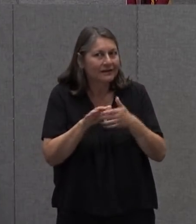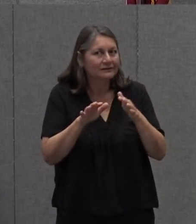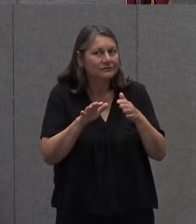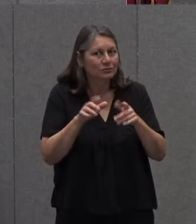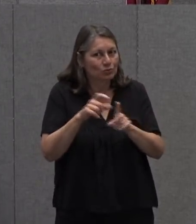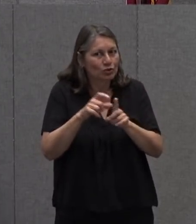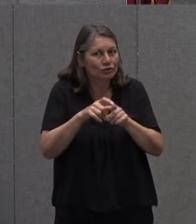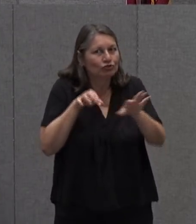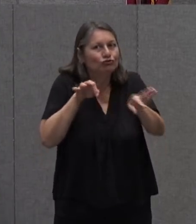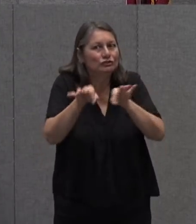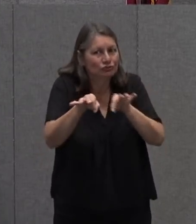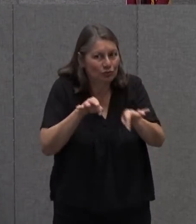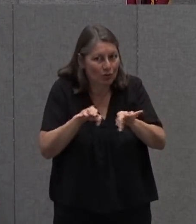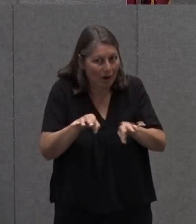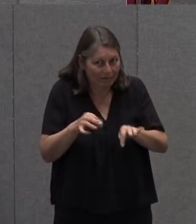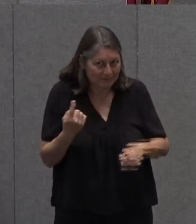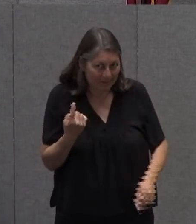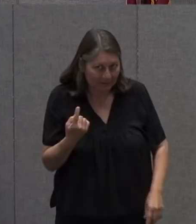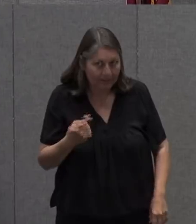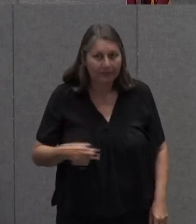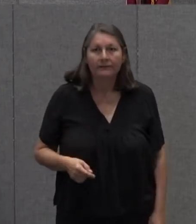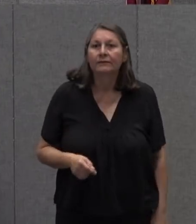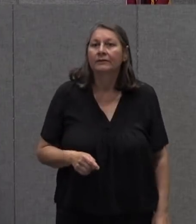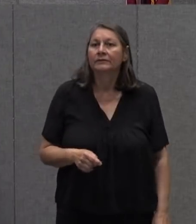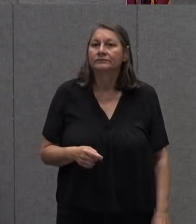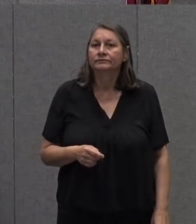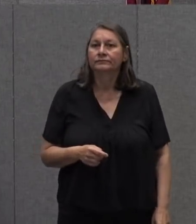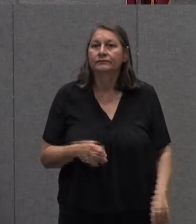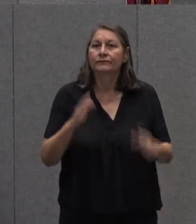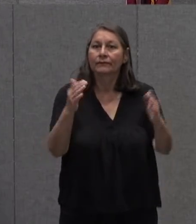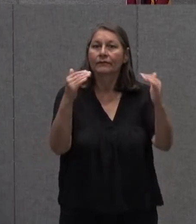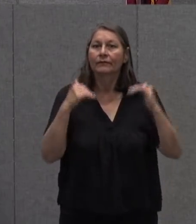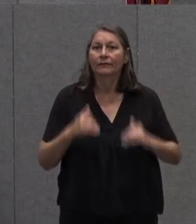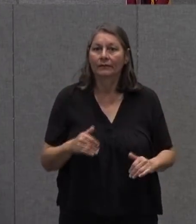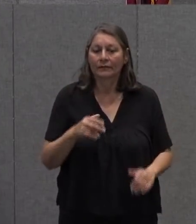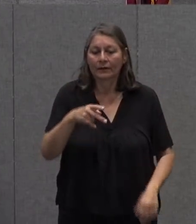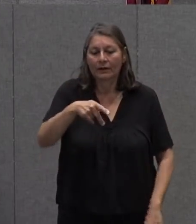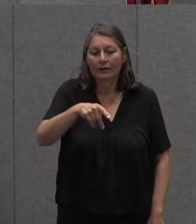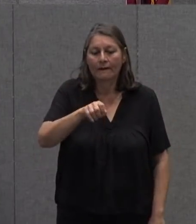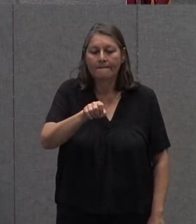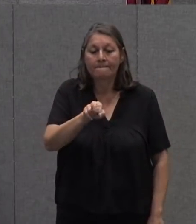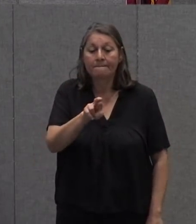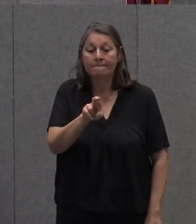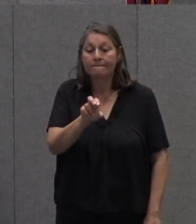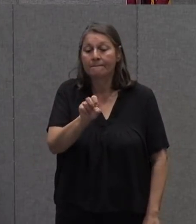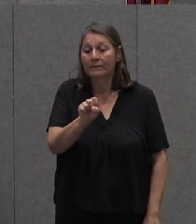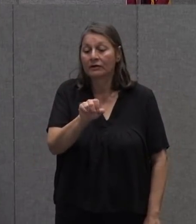And then the other one. And this is probably my favorite word that we learned about over the last two weeks